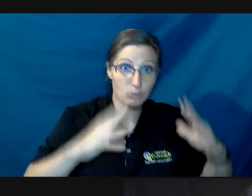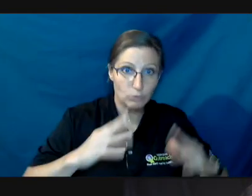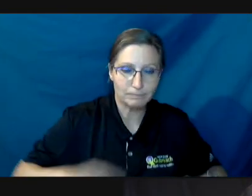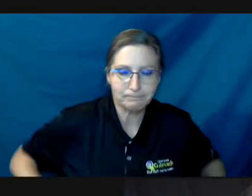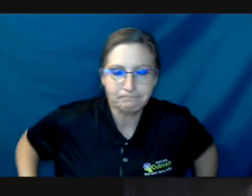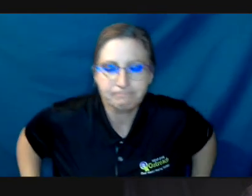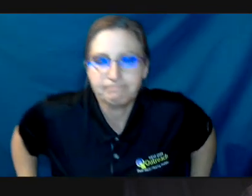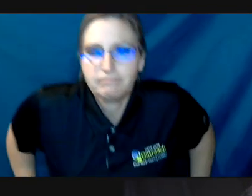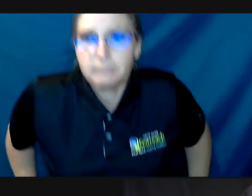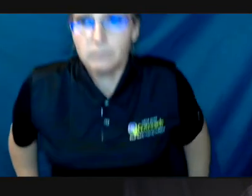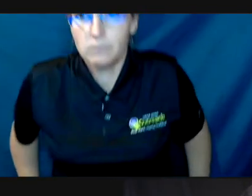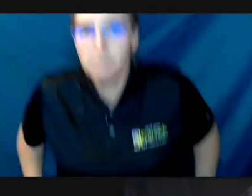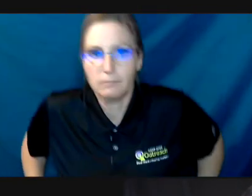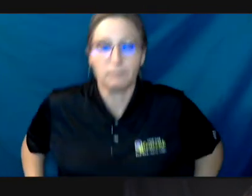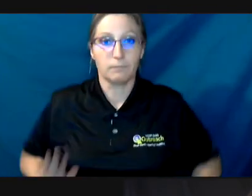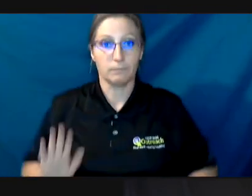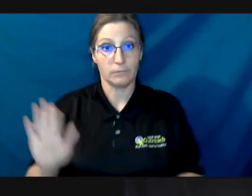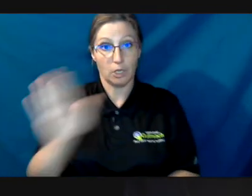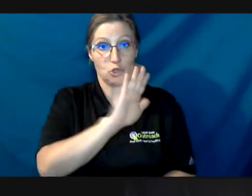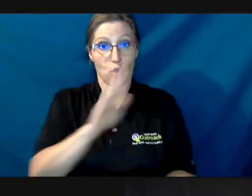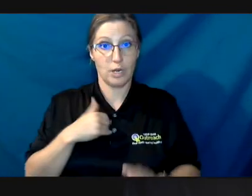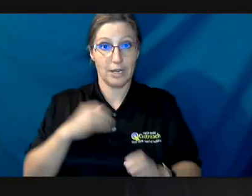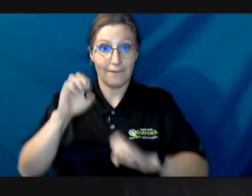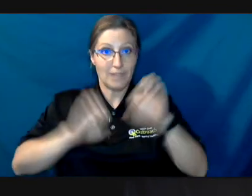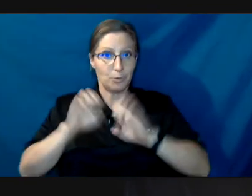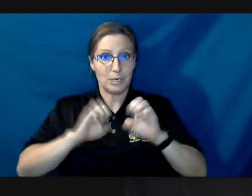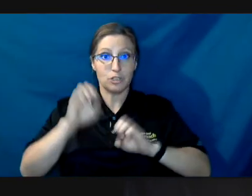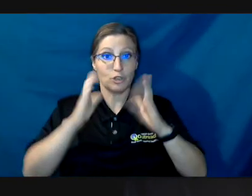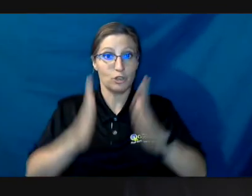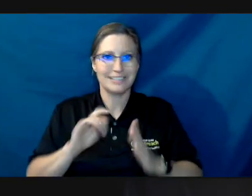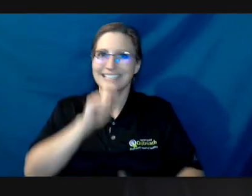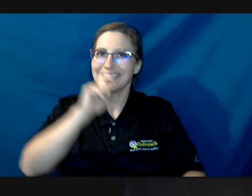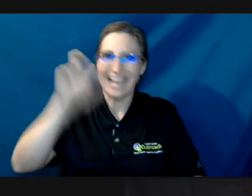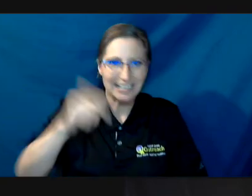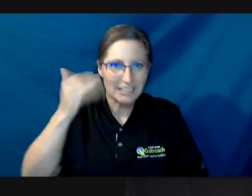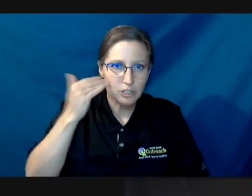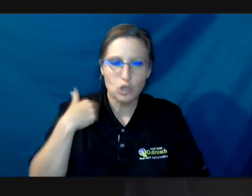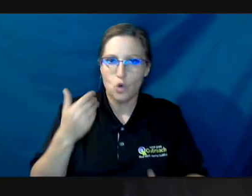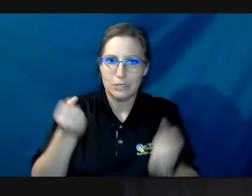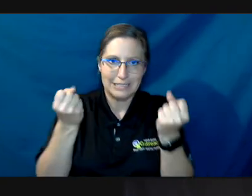Your evaluator does not have to know sign language anymore.